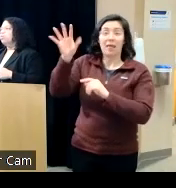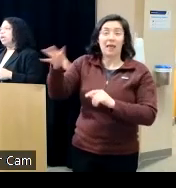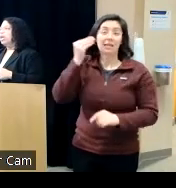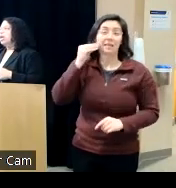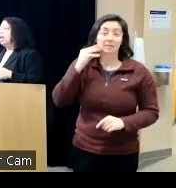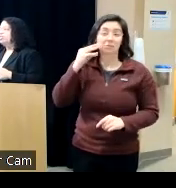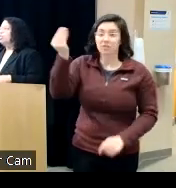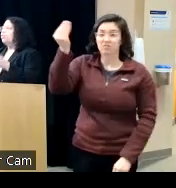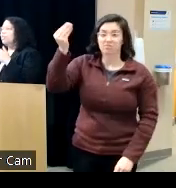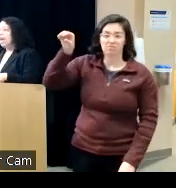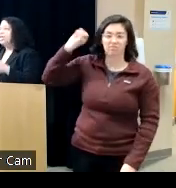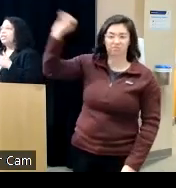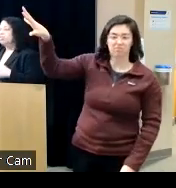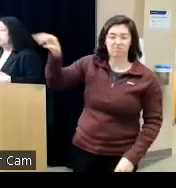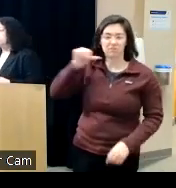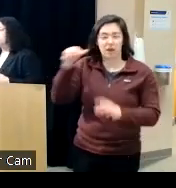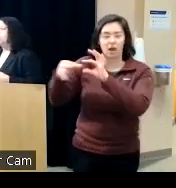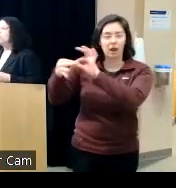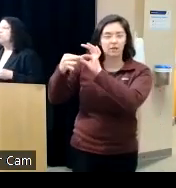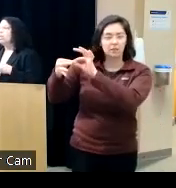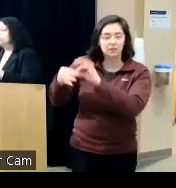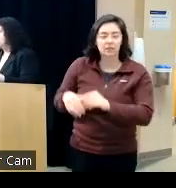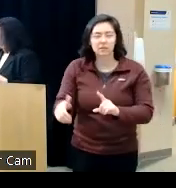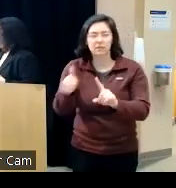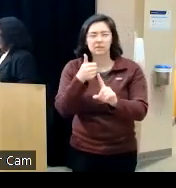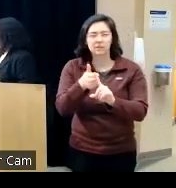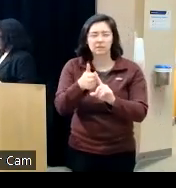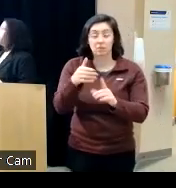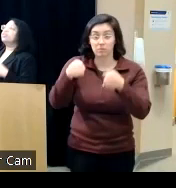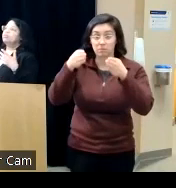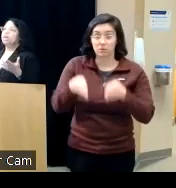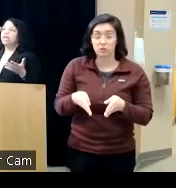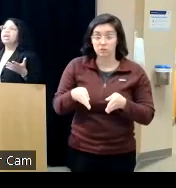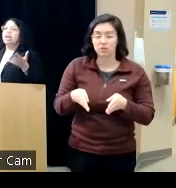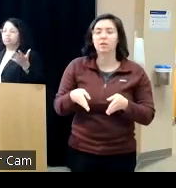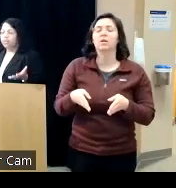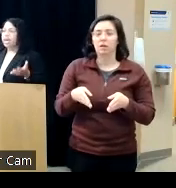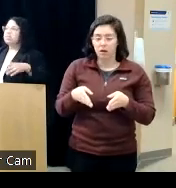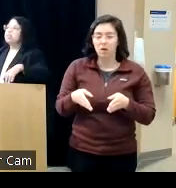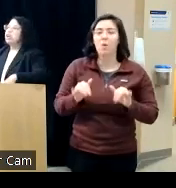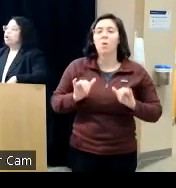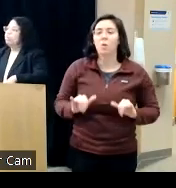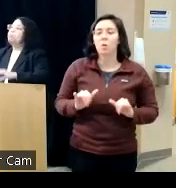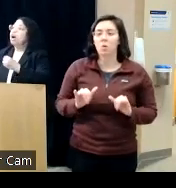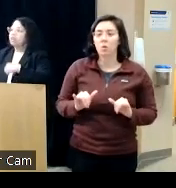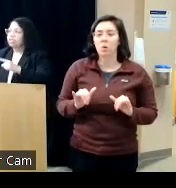in that way and so that in and of itself puts them in a position where they may in fact be